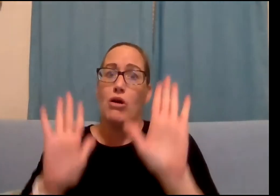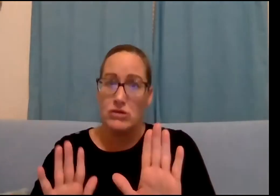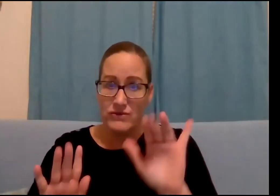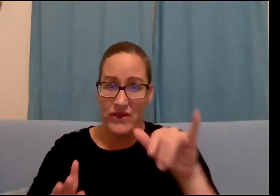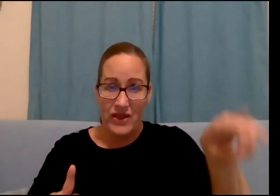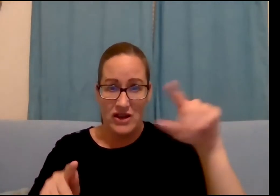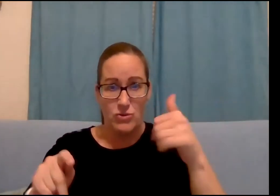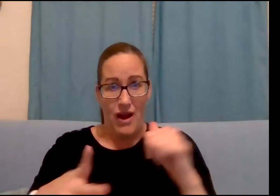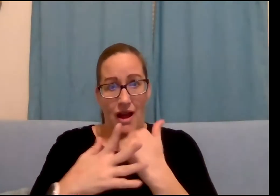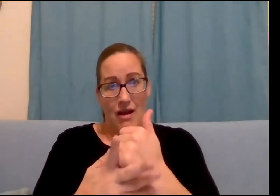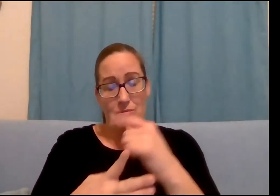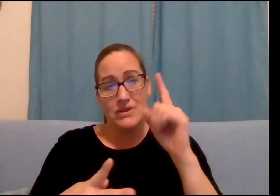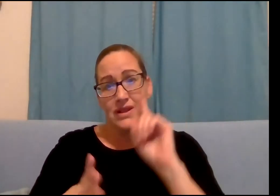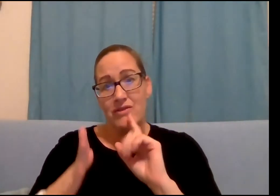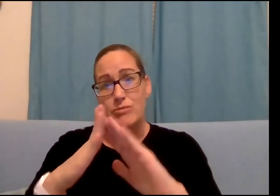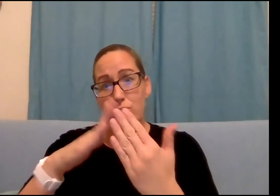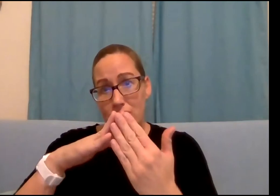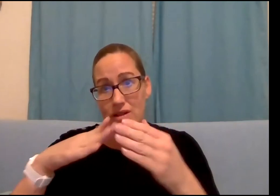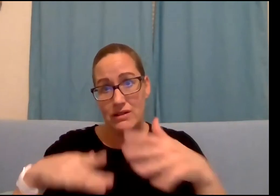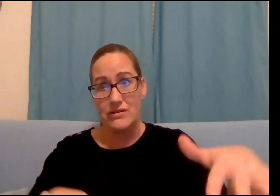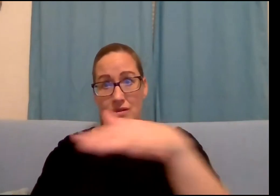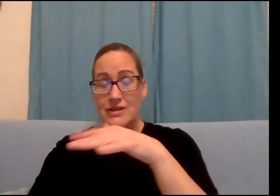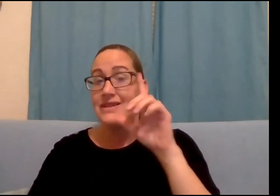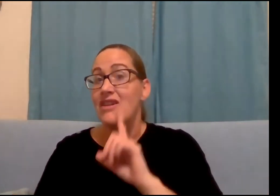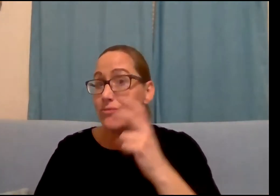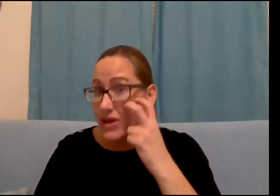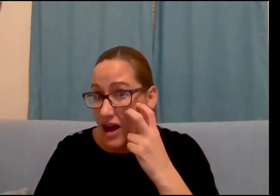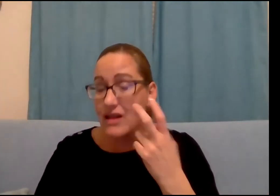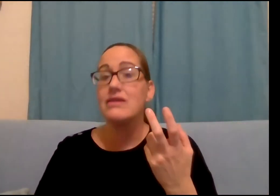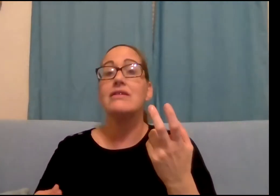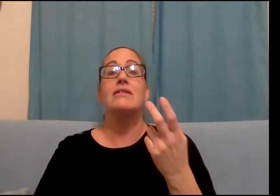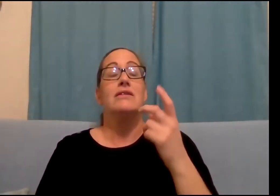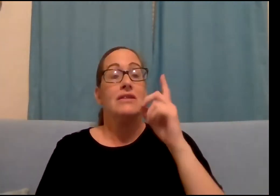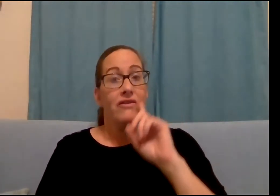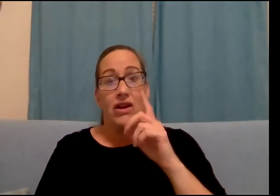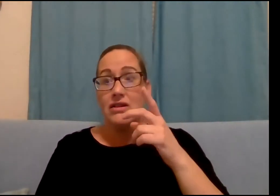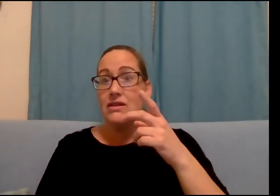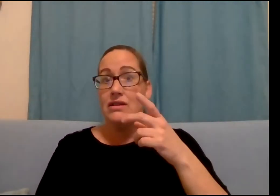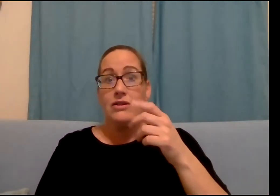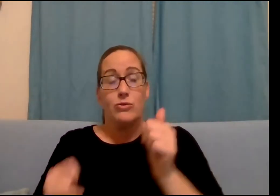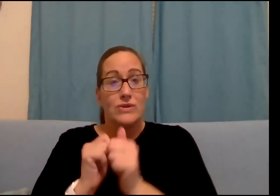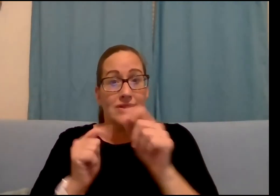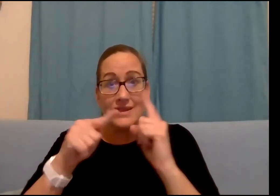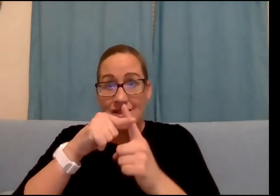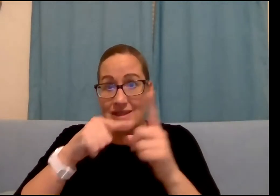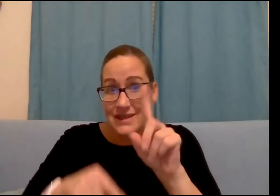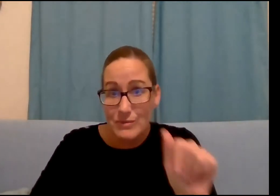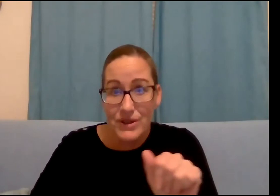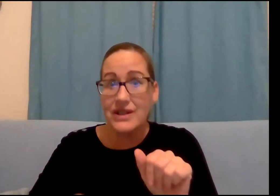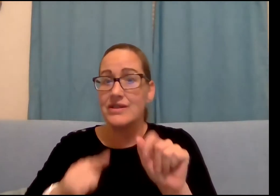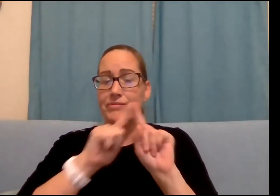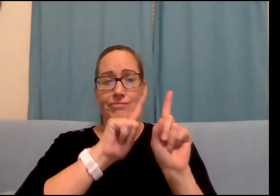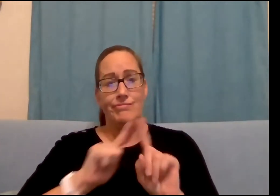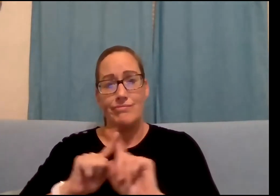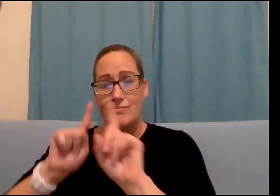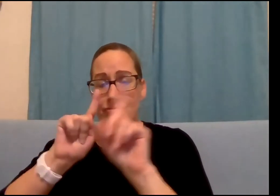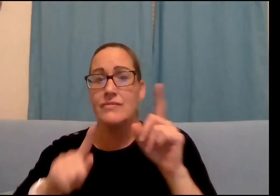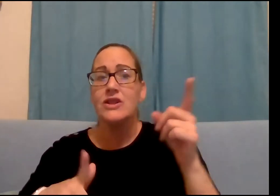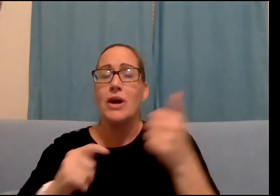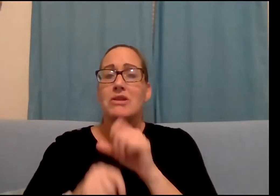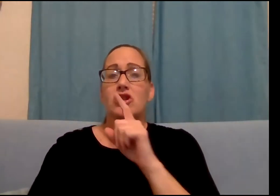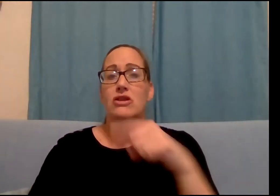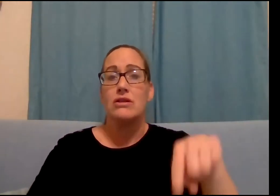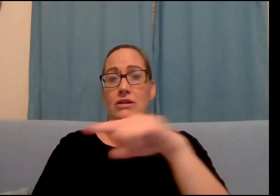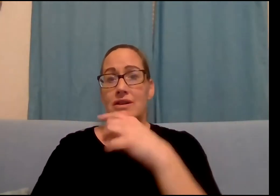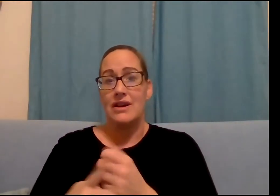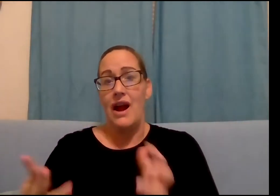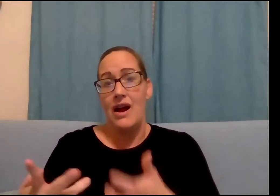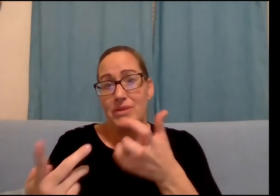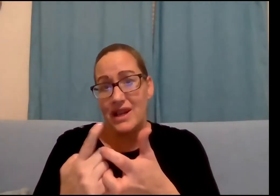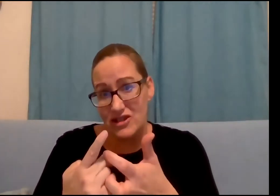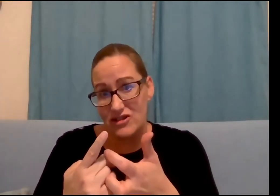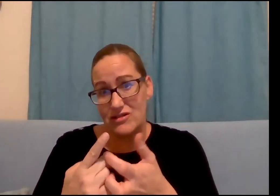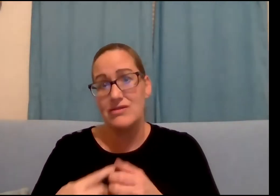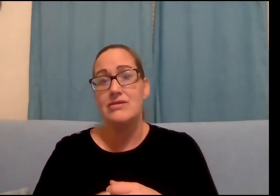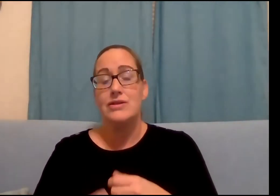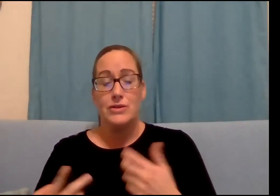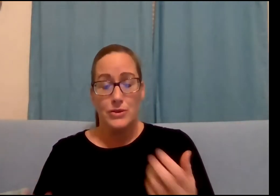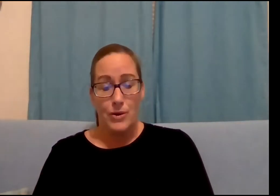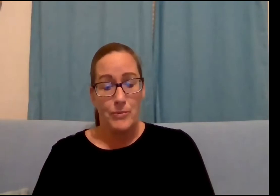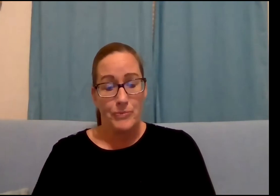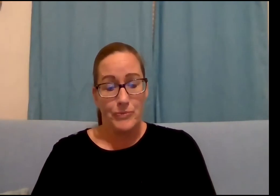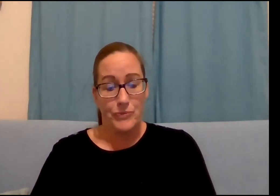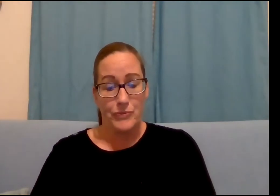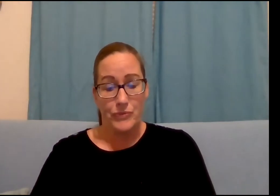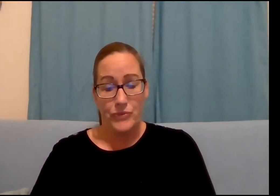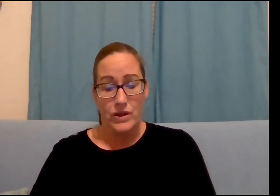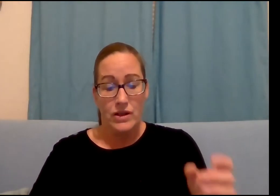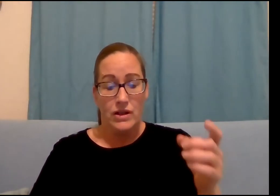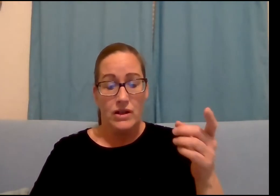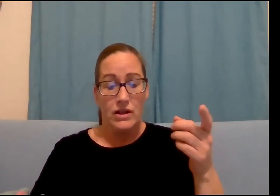It is wonderful that they are trying to help the Deaf Community, DeafBlind, Deaf with additional disabilities, etc. They wanted to make sure that you get accommodations.